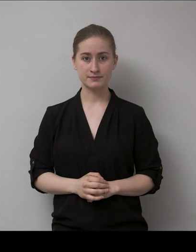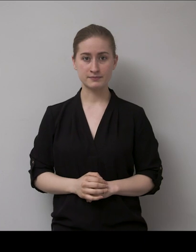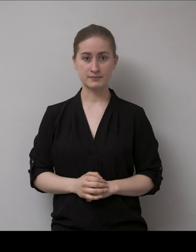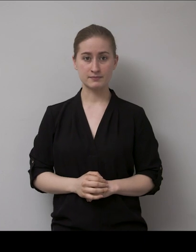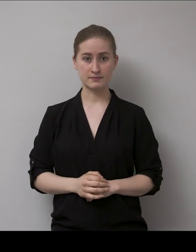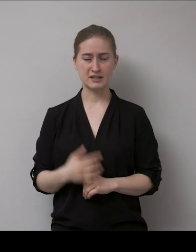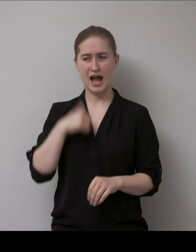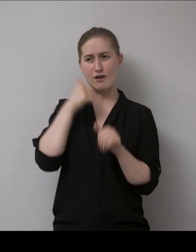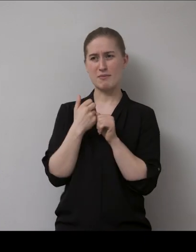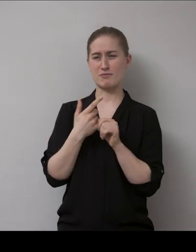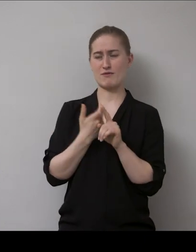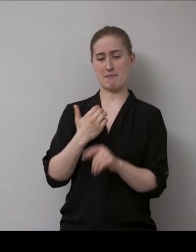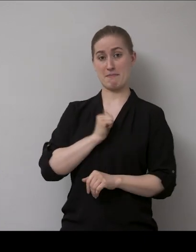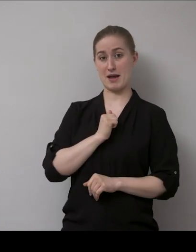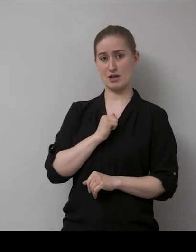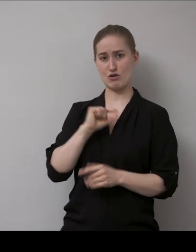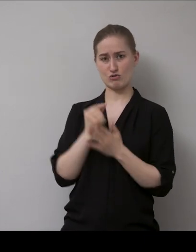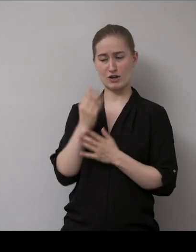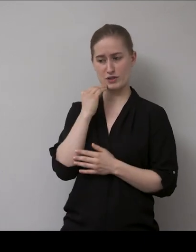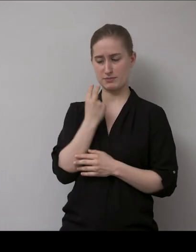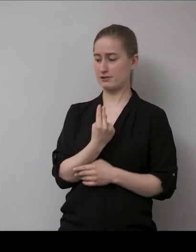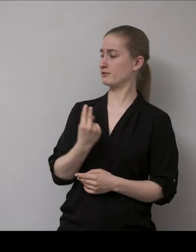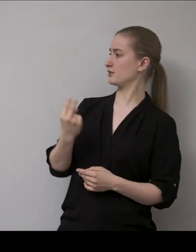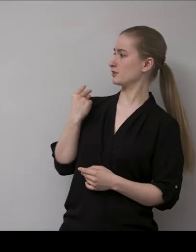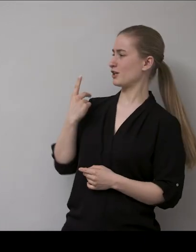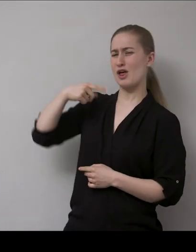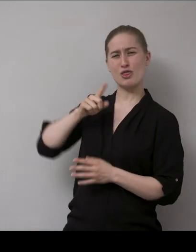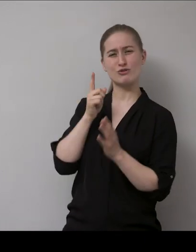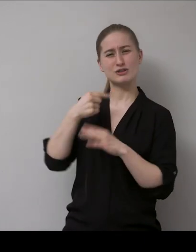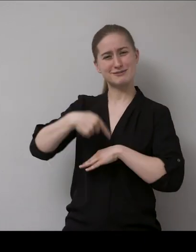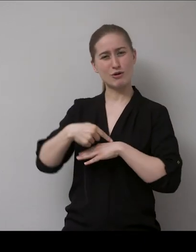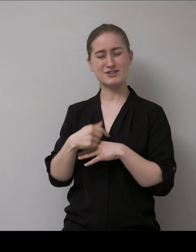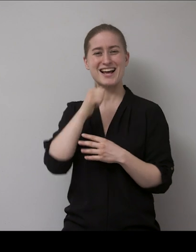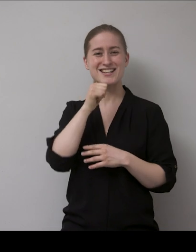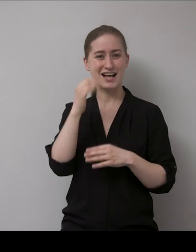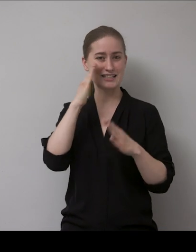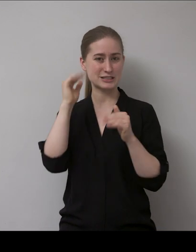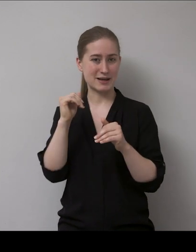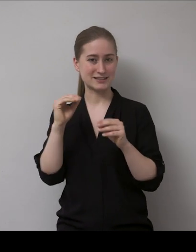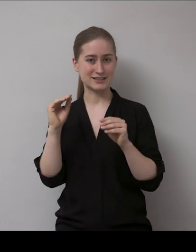What I remember most from my own graduate experience are those moments of unexpected enlightenment,